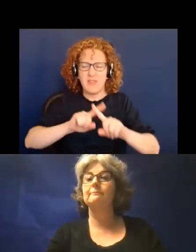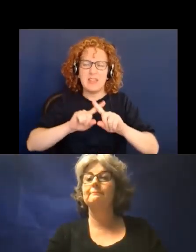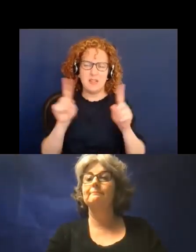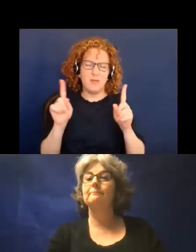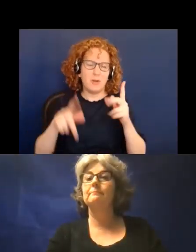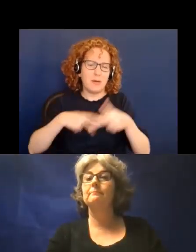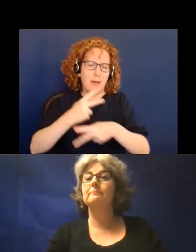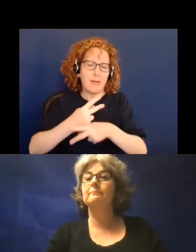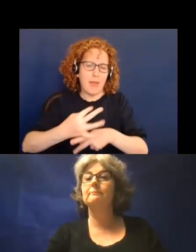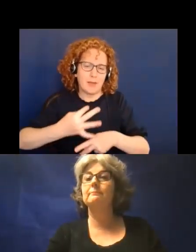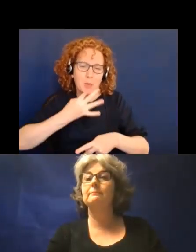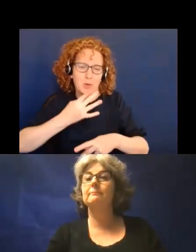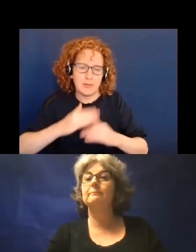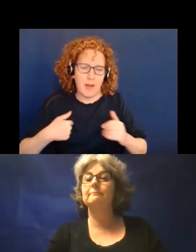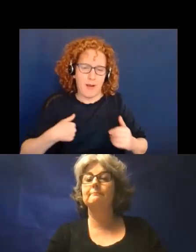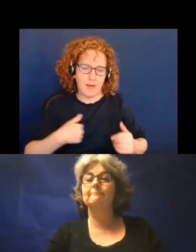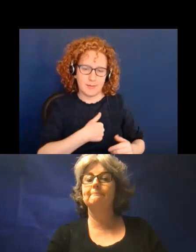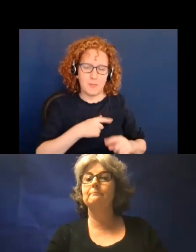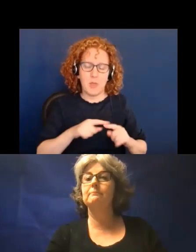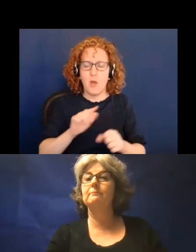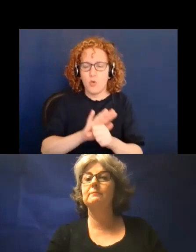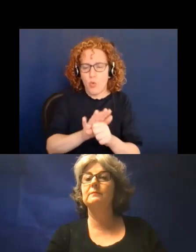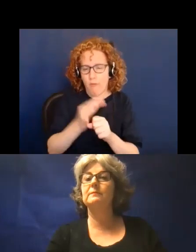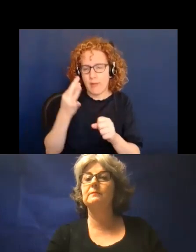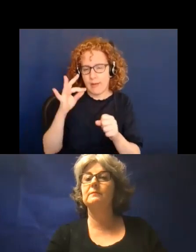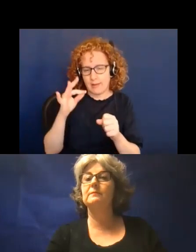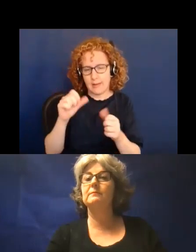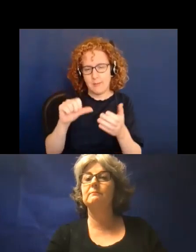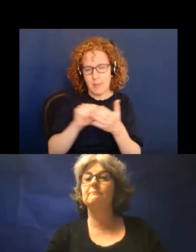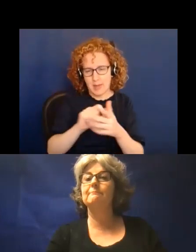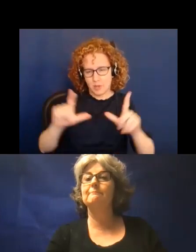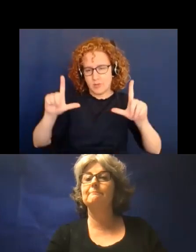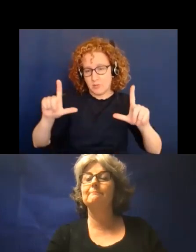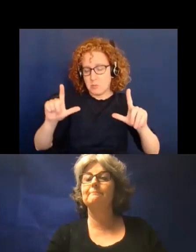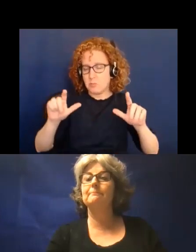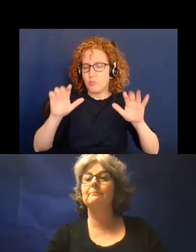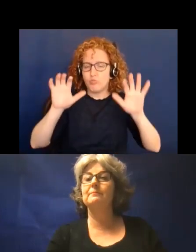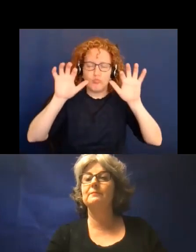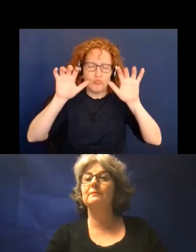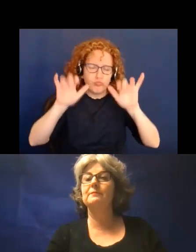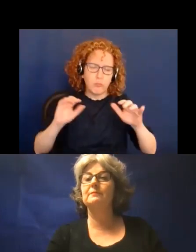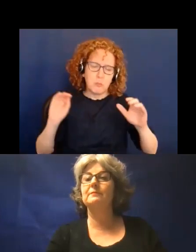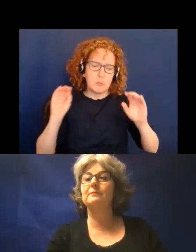but the COVID-19 pages are a great clearinghouse for information about current entry and exit